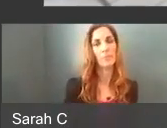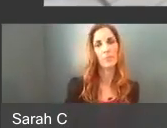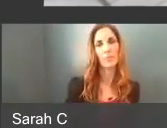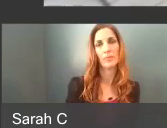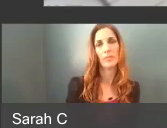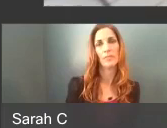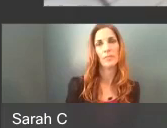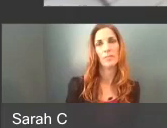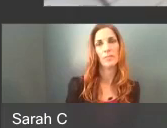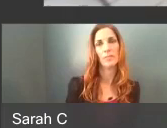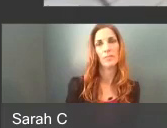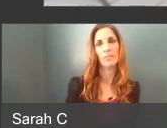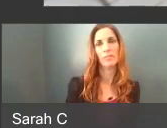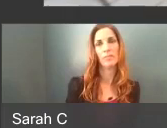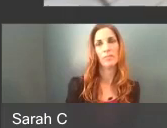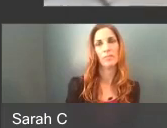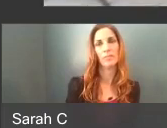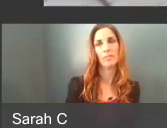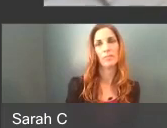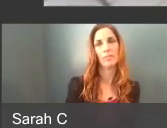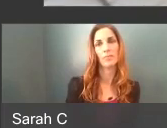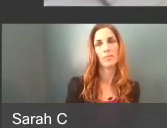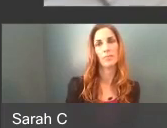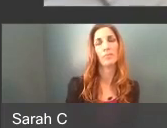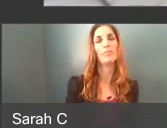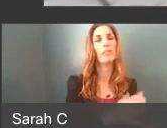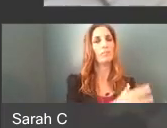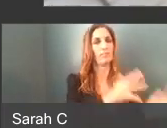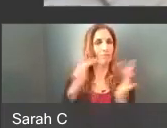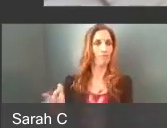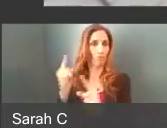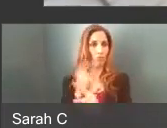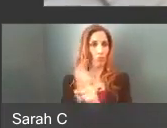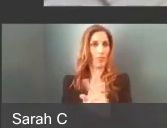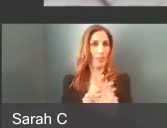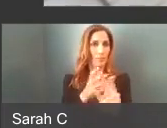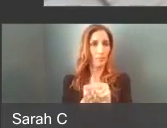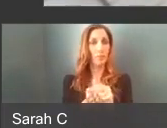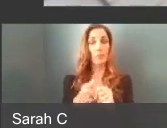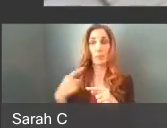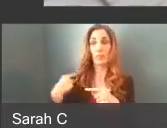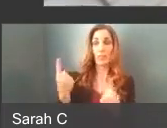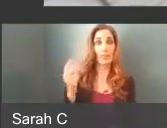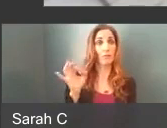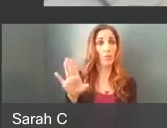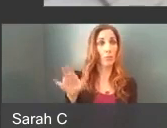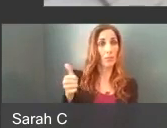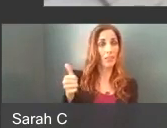Now moving on to our regular update. Since the February 10th press briefing, we've had 940 new